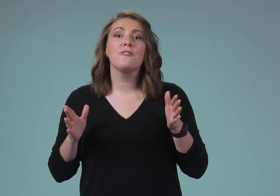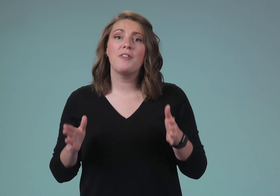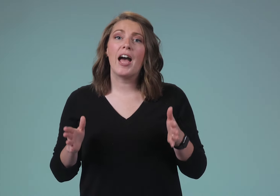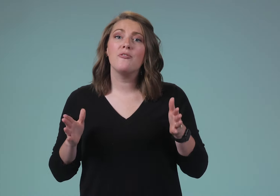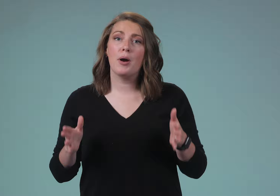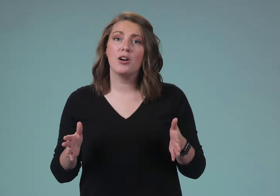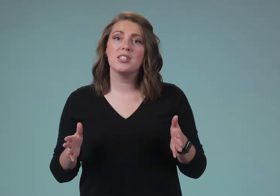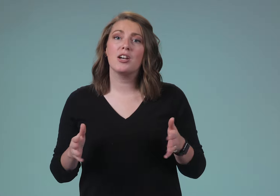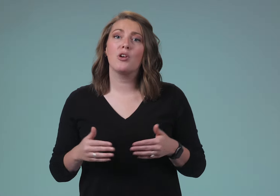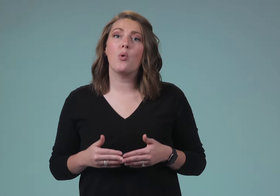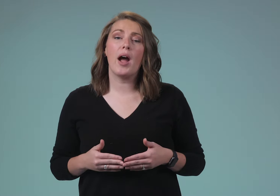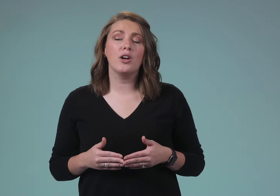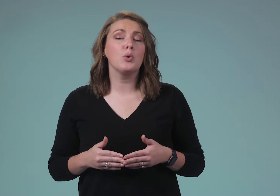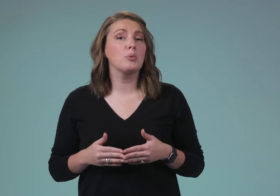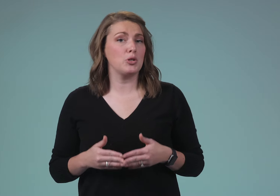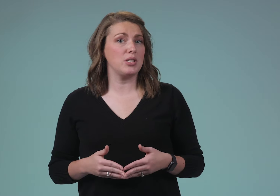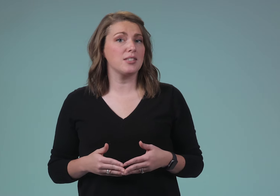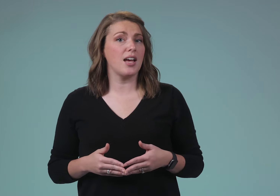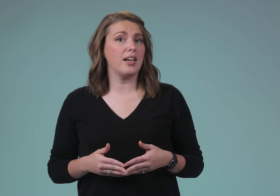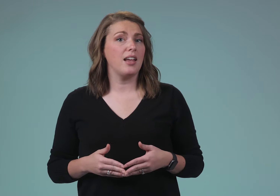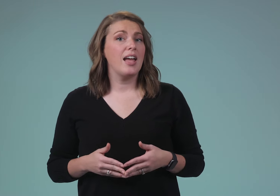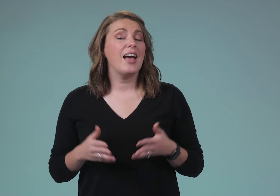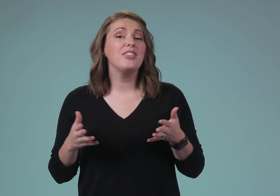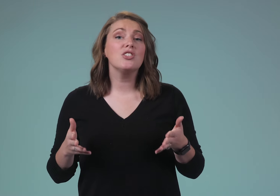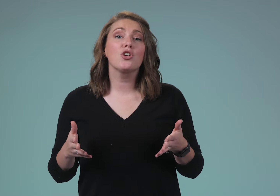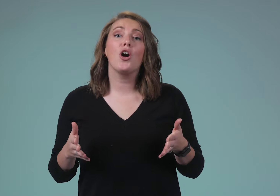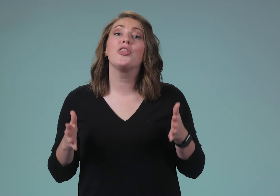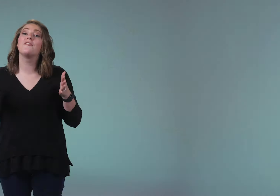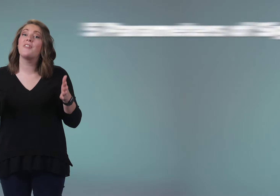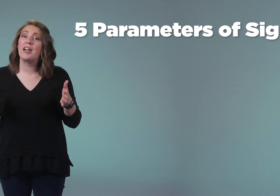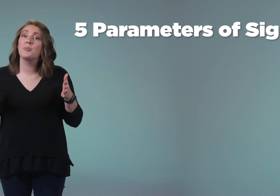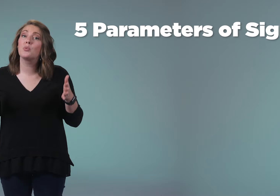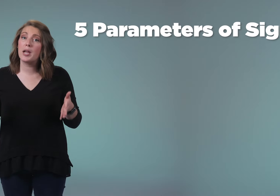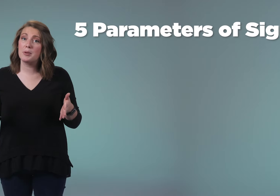There are five parts that are required when producing a sign and these are called the five parameters of sign.